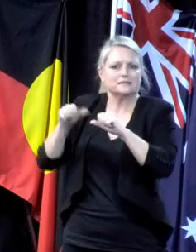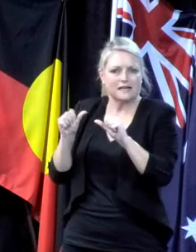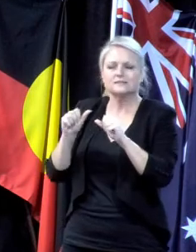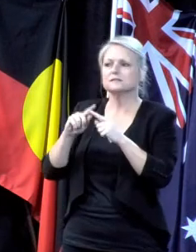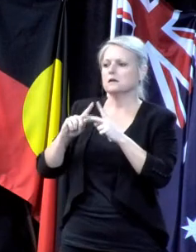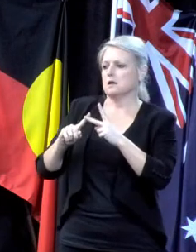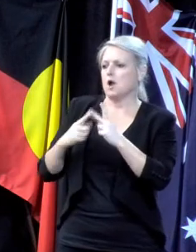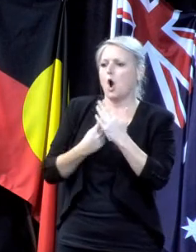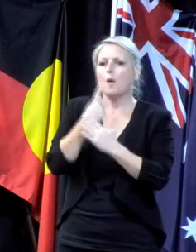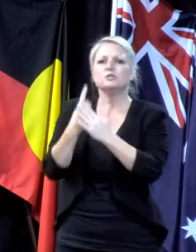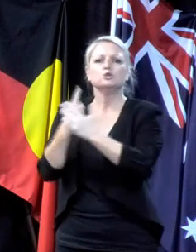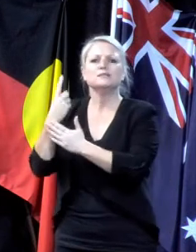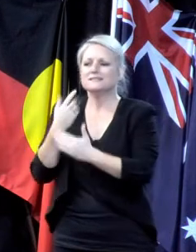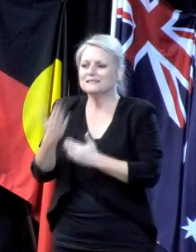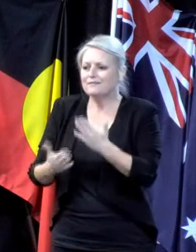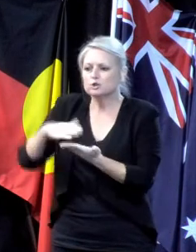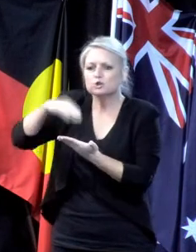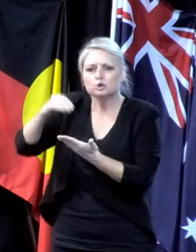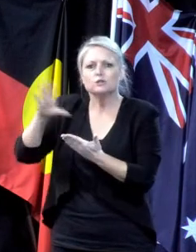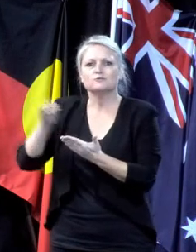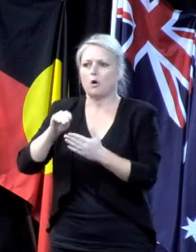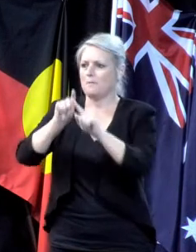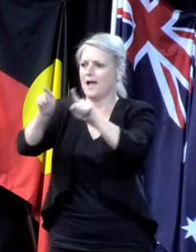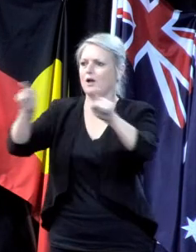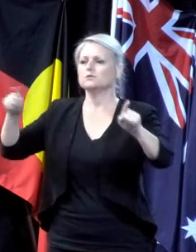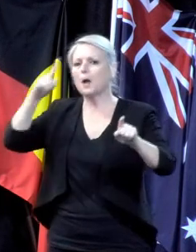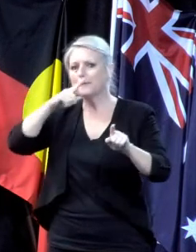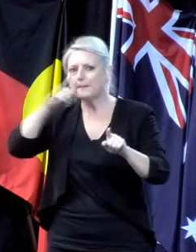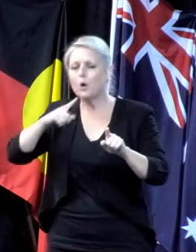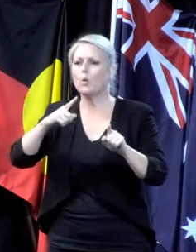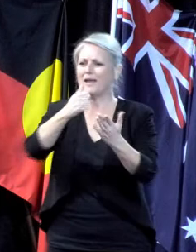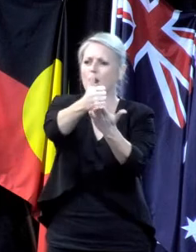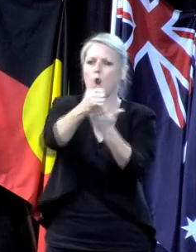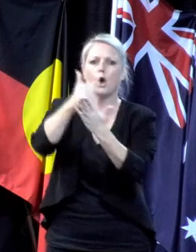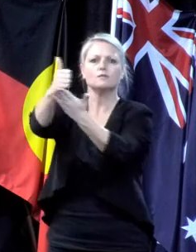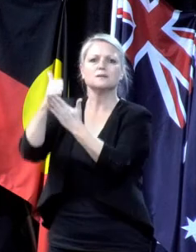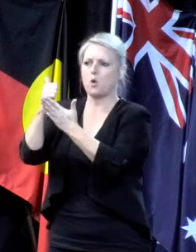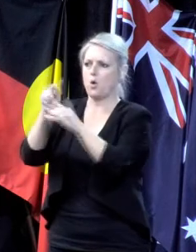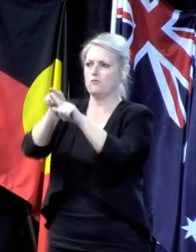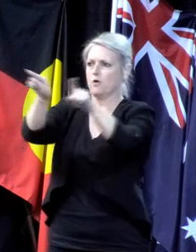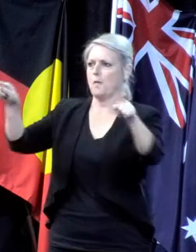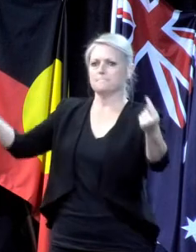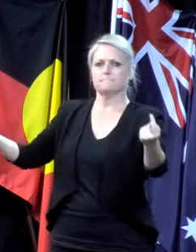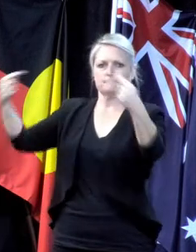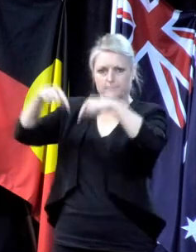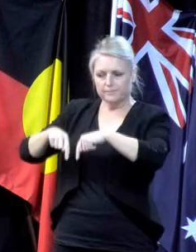The enormous support that we receive for them for our students with disability is overwhelming, and they’re proud of it.